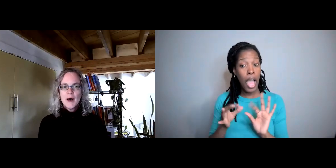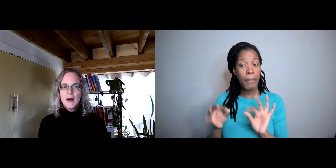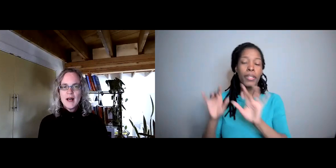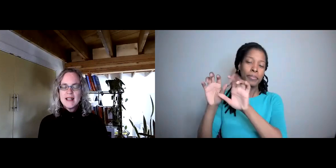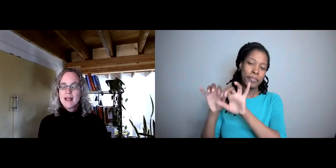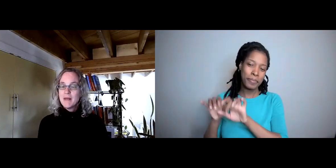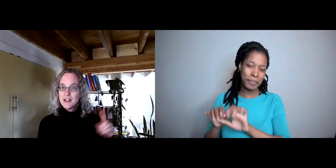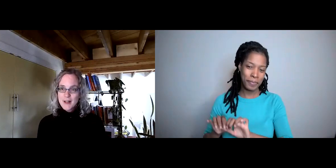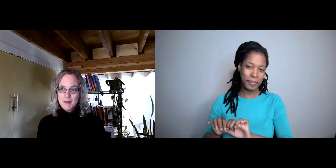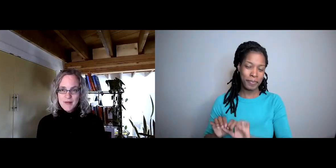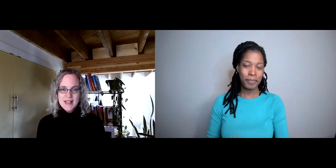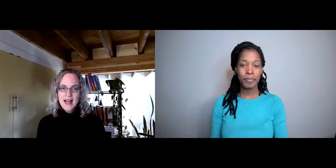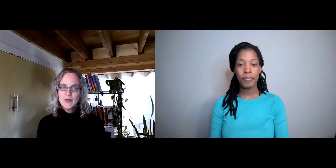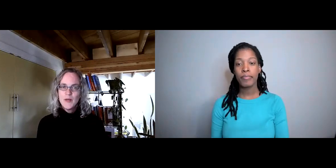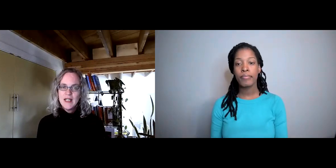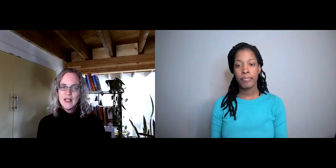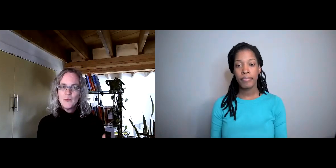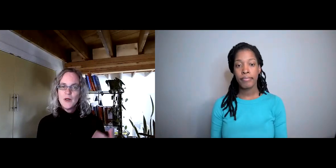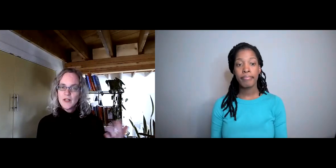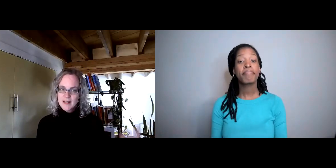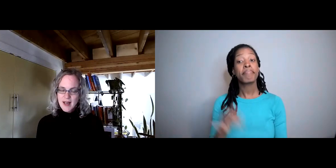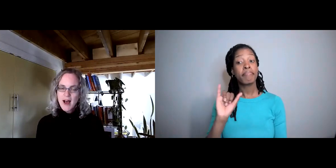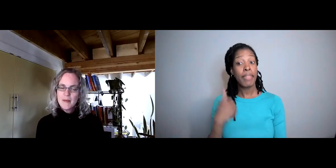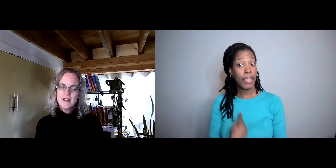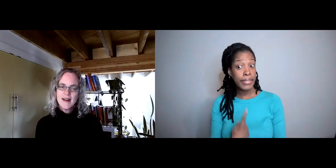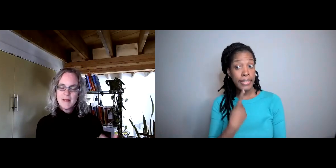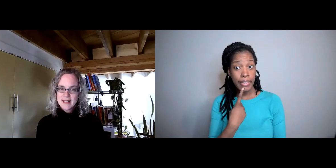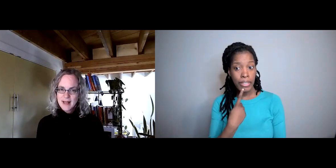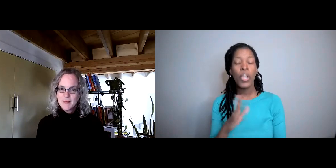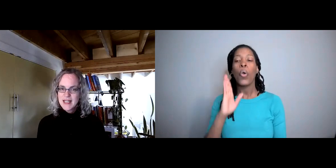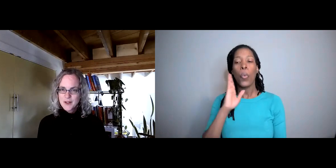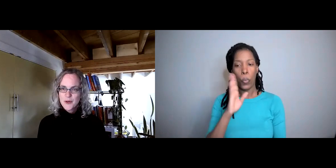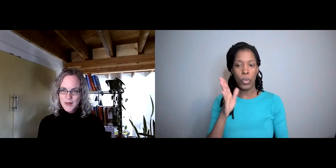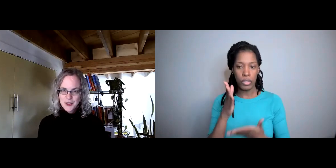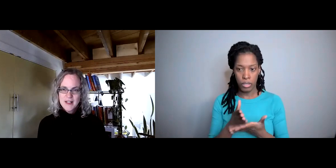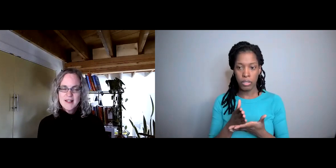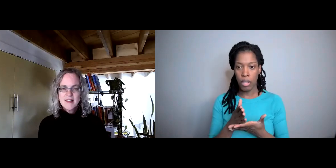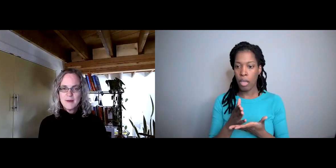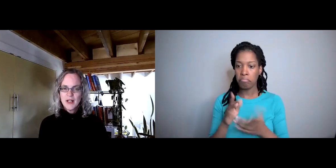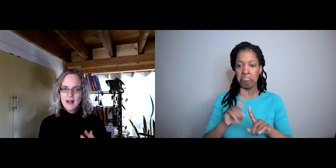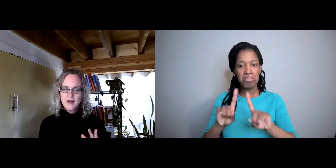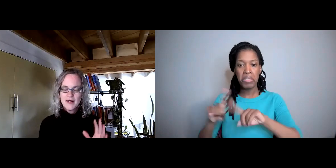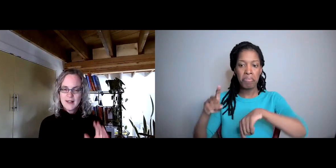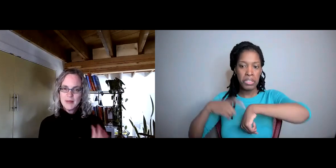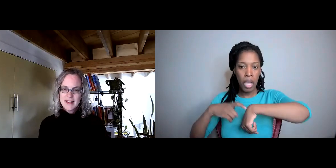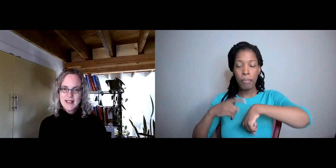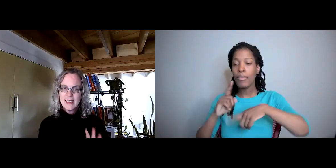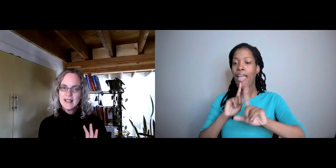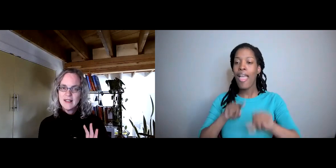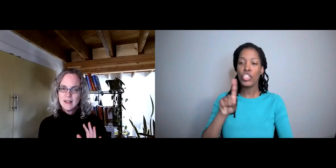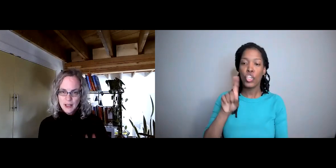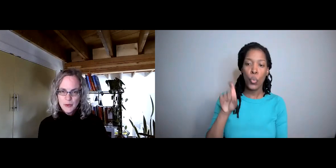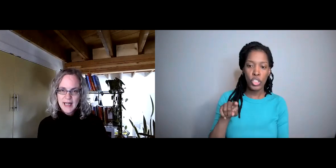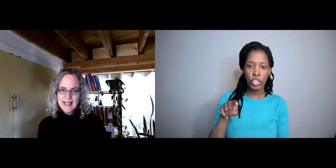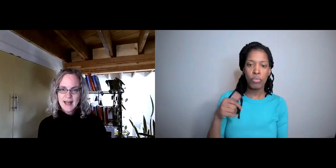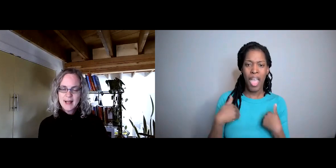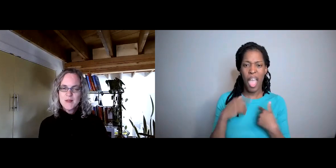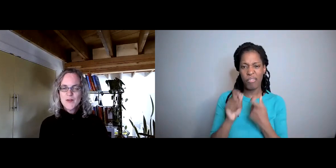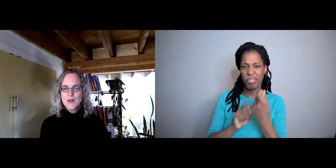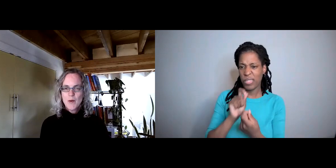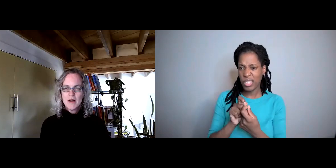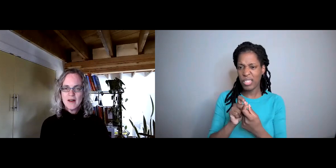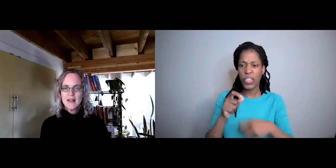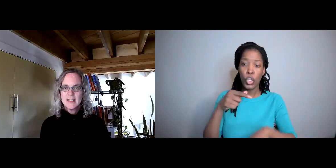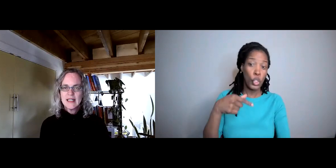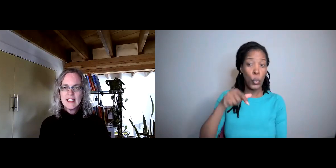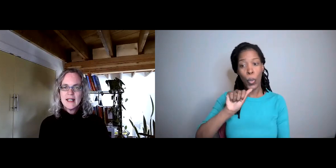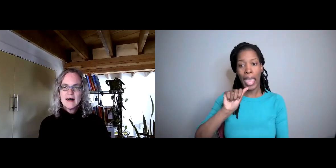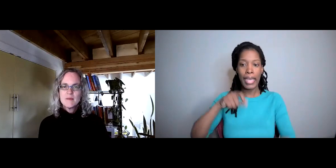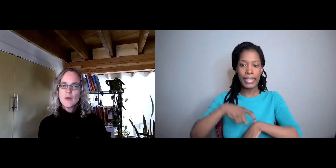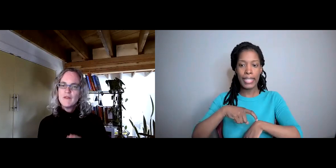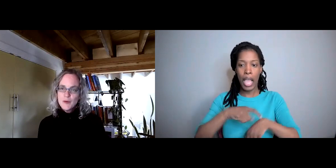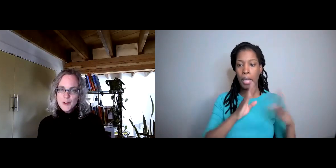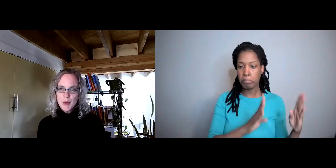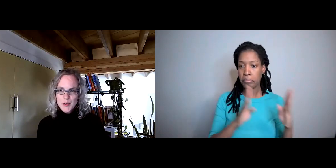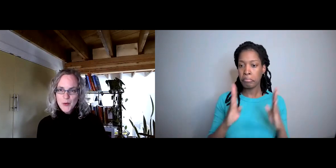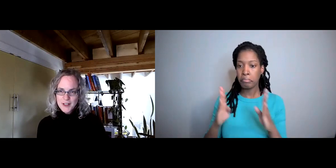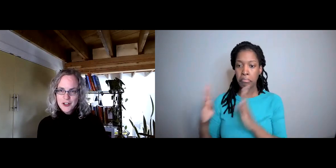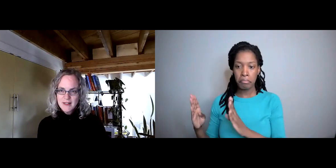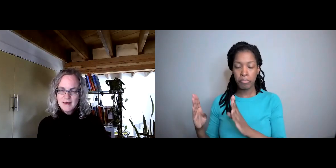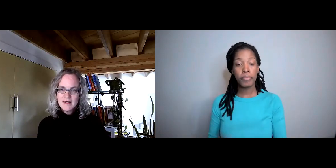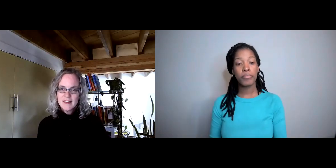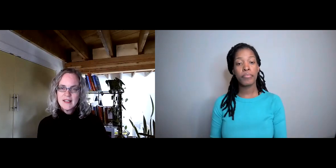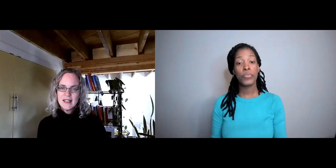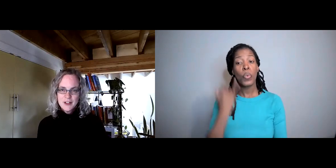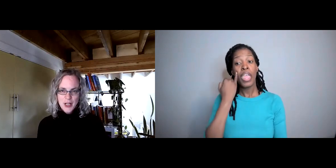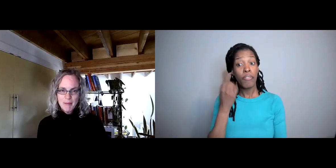As I mentioned on the previous slide. We will stop at times to answer questions, and we'll have a couple designated times for this webinar, and so, if you do post a question in the chat box.